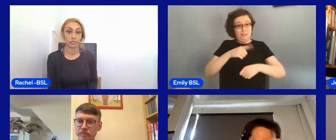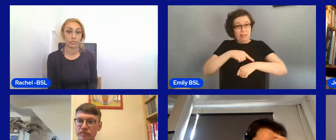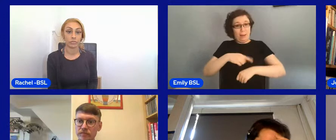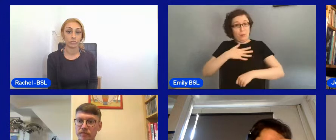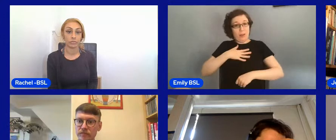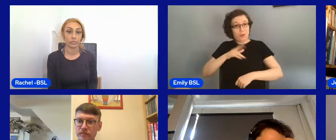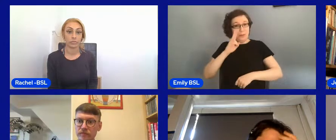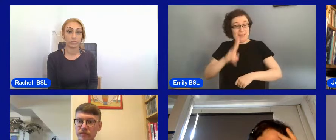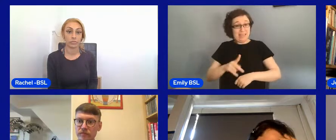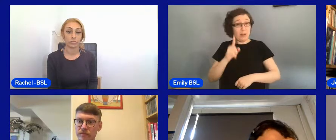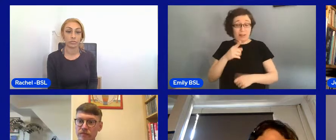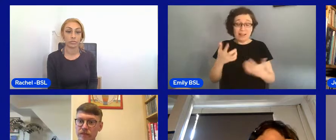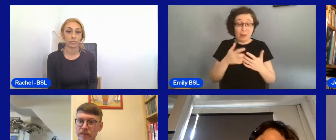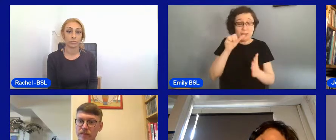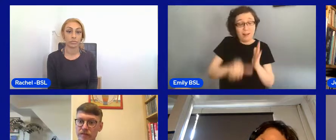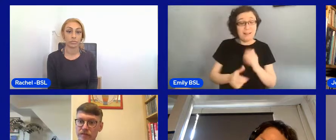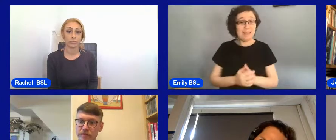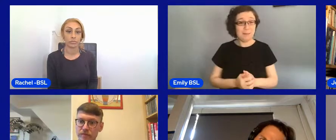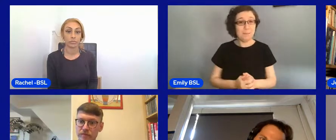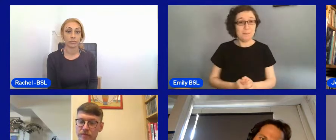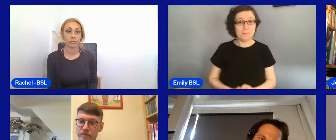That is where